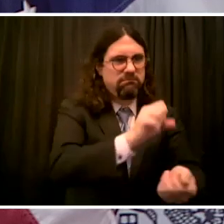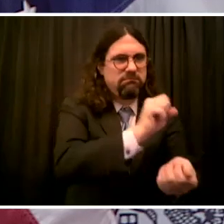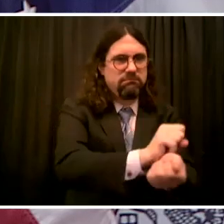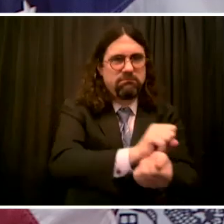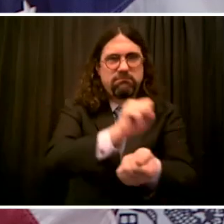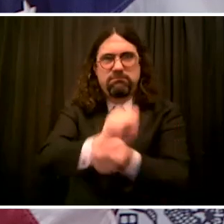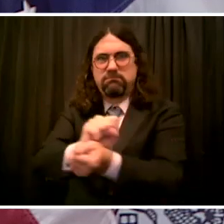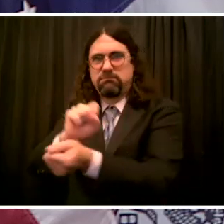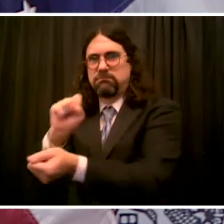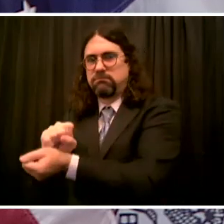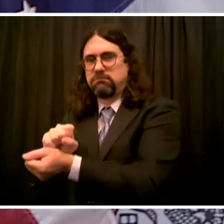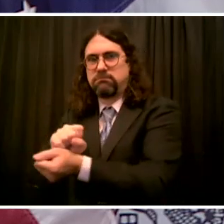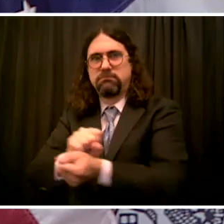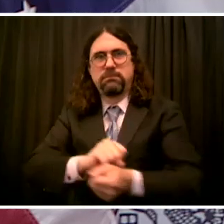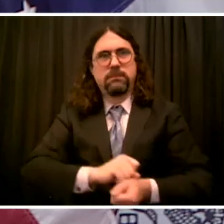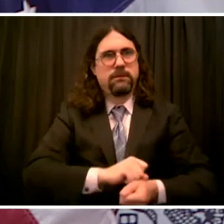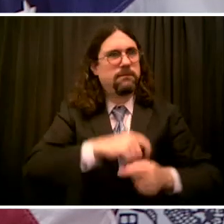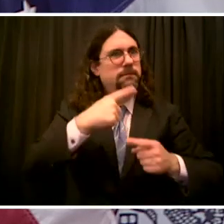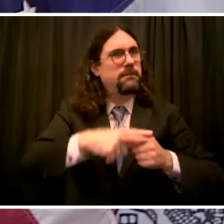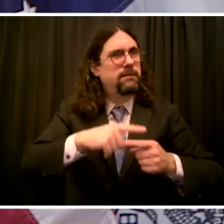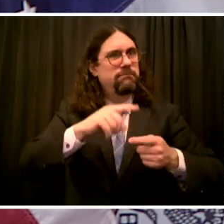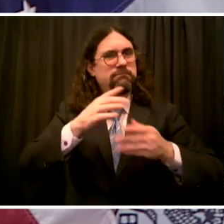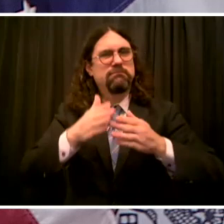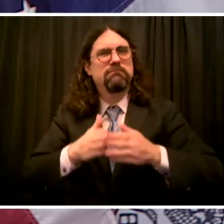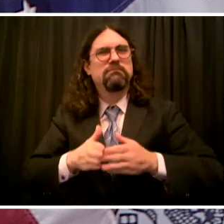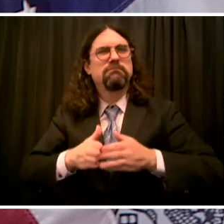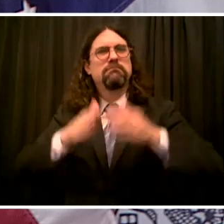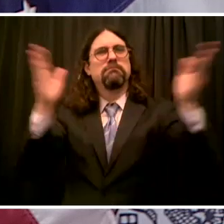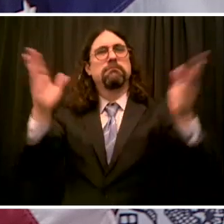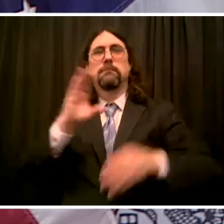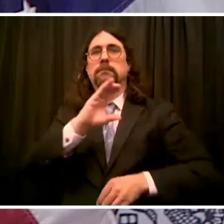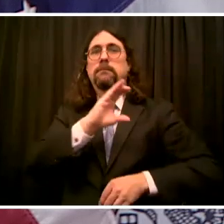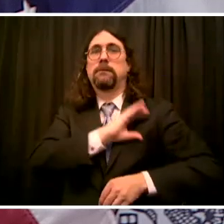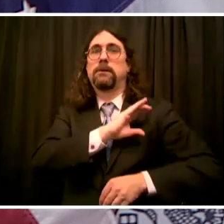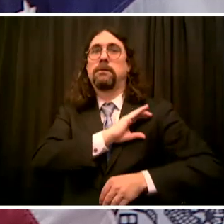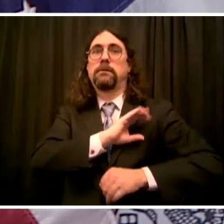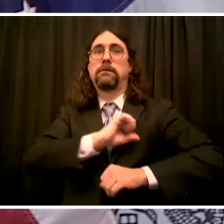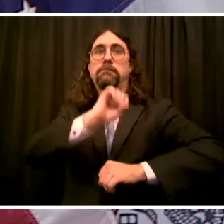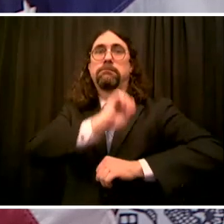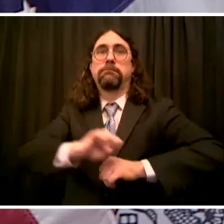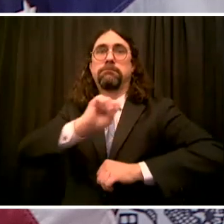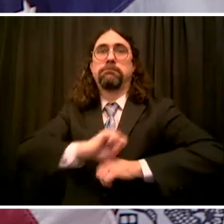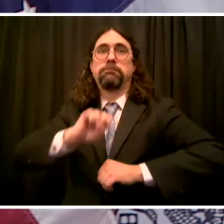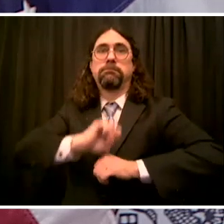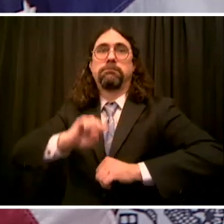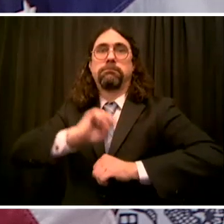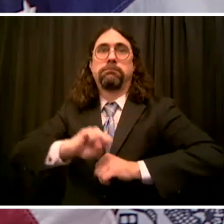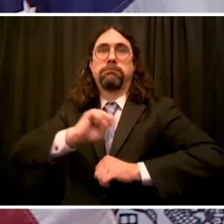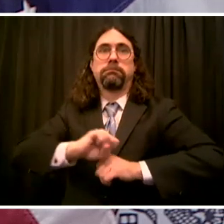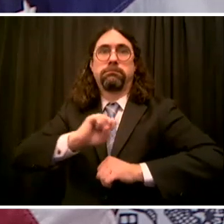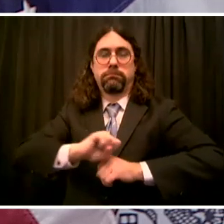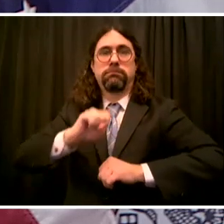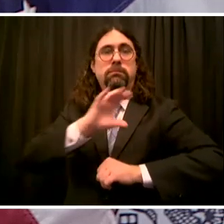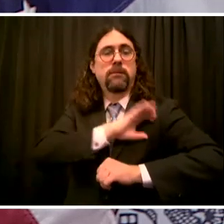DESPAIR THIS ABOUT RACIST POLICING, QUITE FRKLANY. AND IT'S FOLLOWED BY A PRESS CONFERENCE OR MAYBE EVEN A